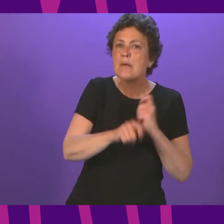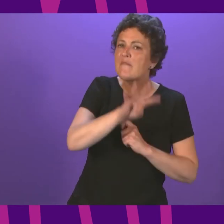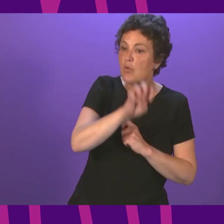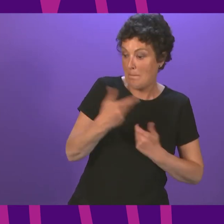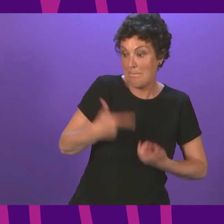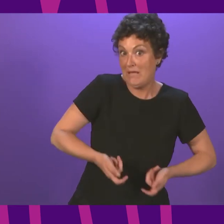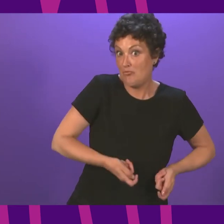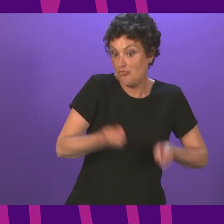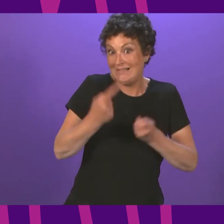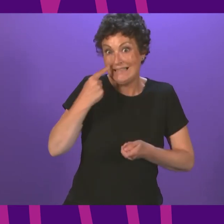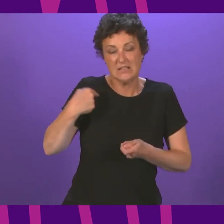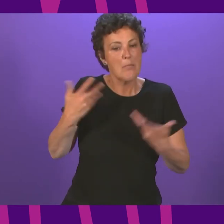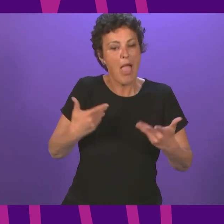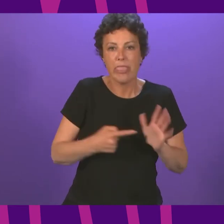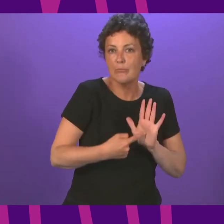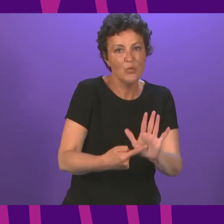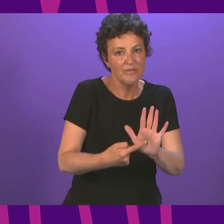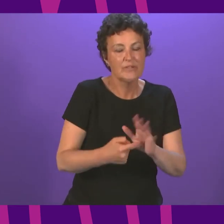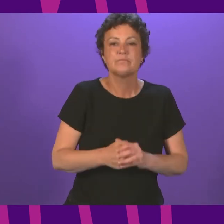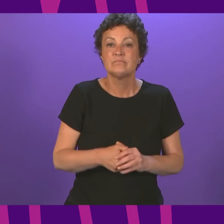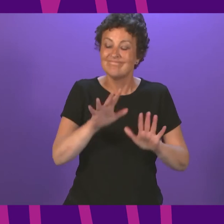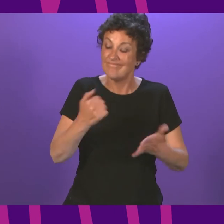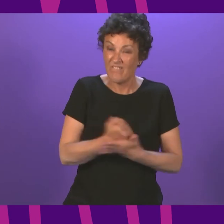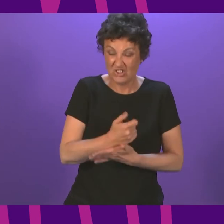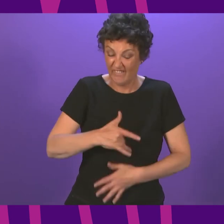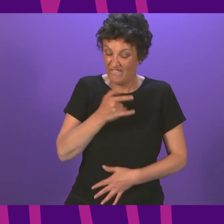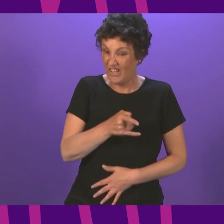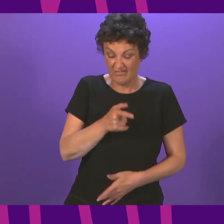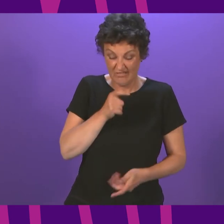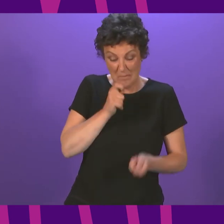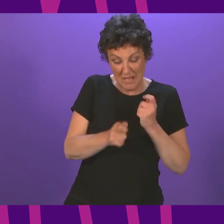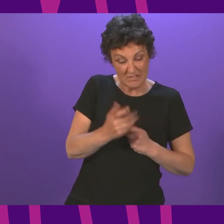although I did not move it. Unfortunately, I do not feel that amendment 5 goes far enough